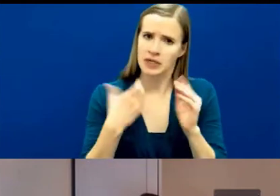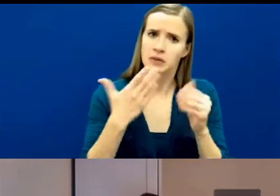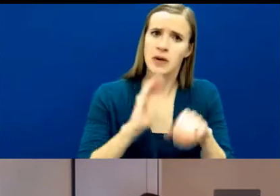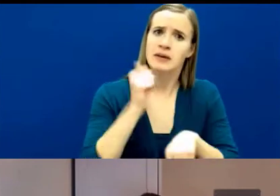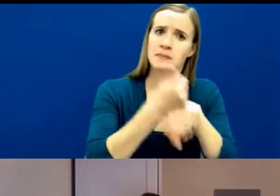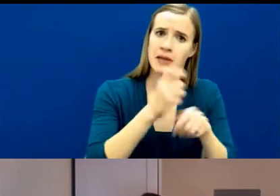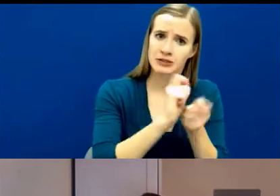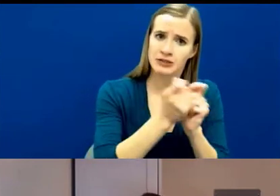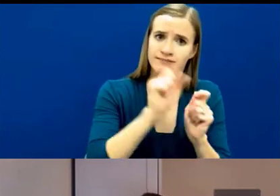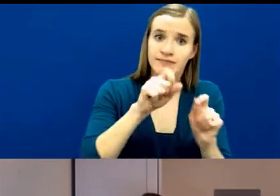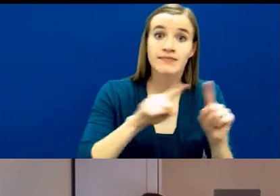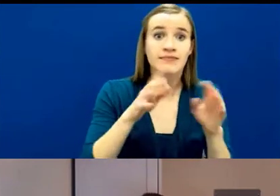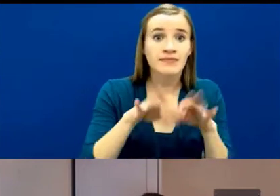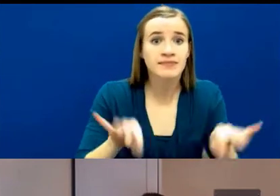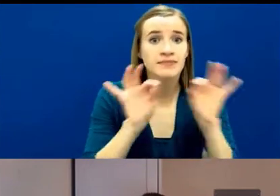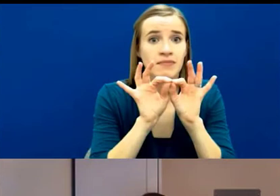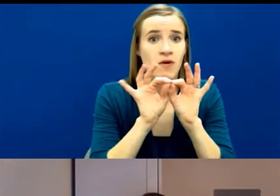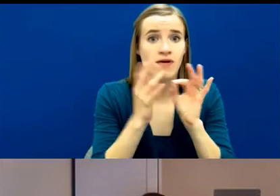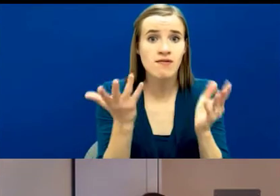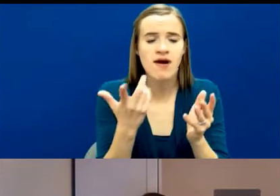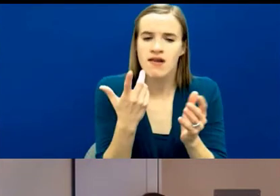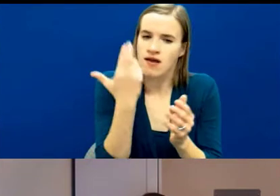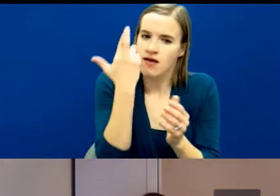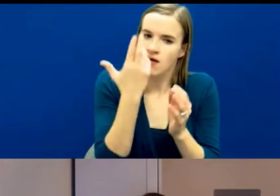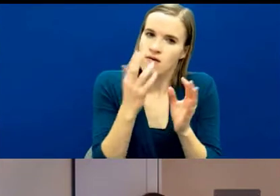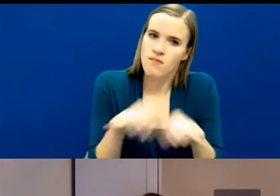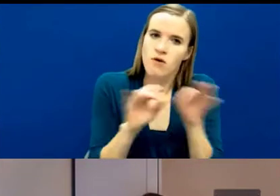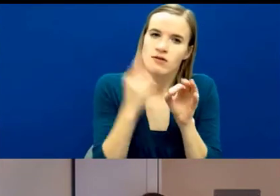important thing is the reason behind it. So I feel like you really taught me that